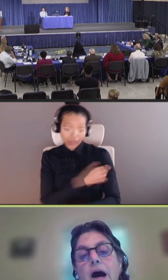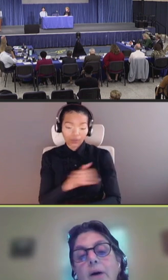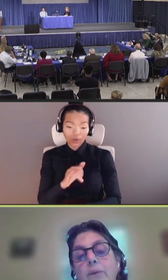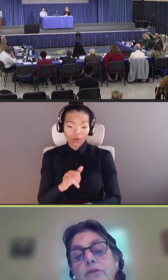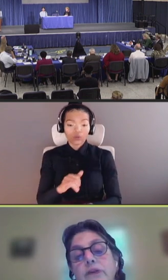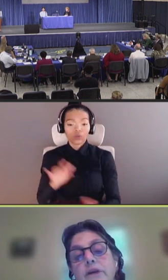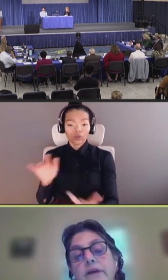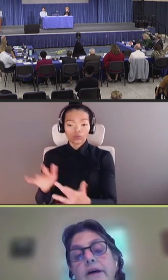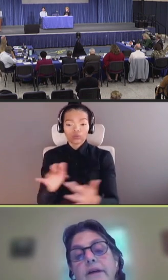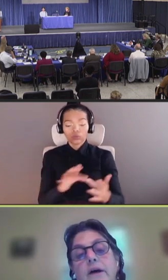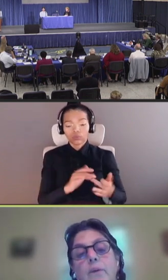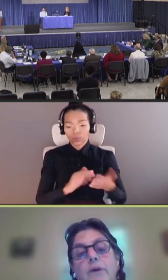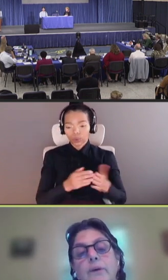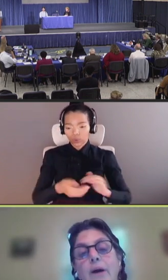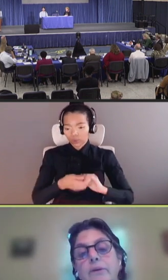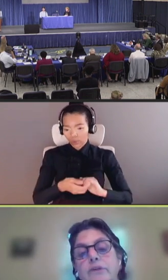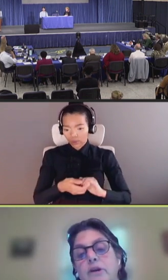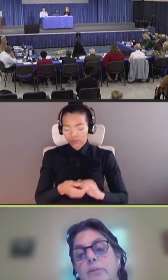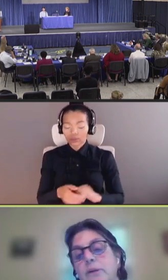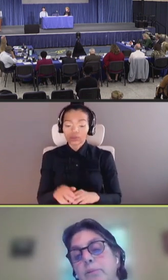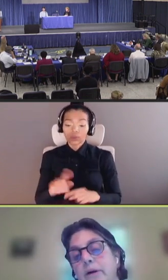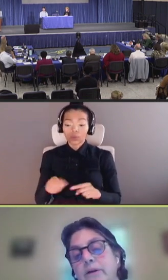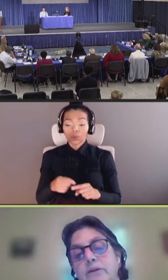I will say that when you outreach community partners,